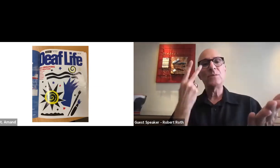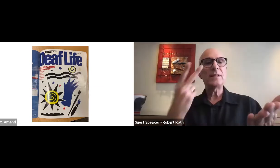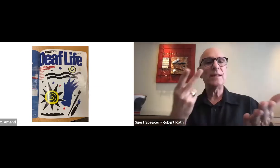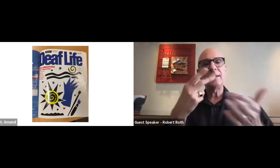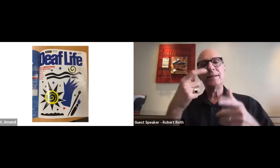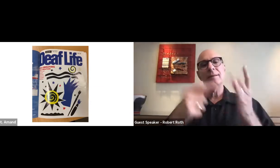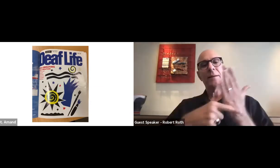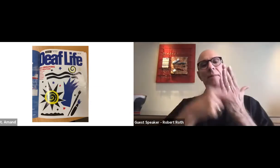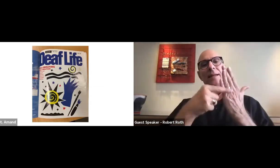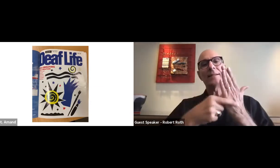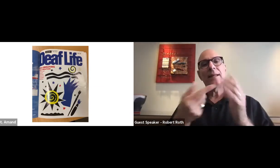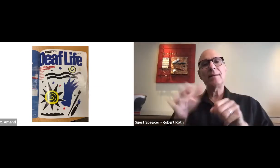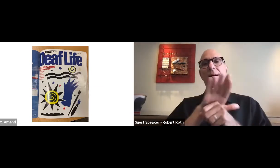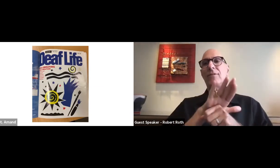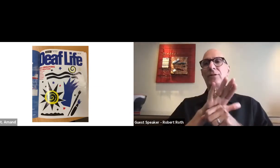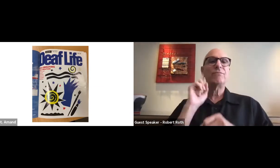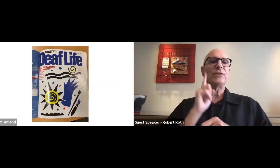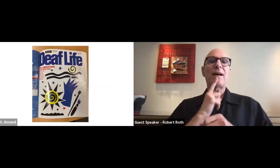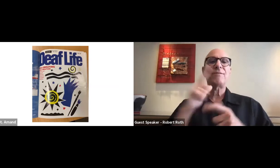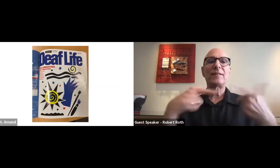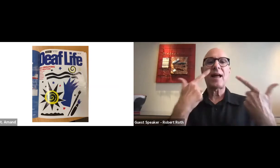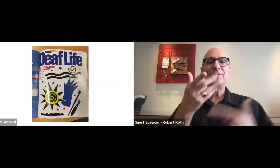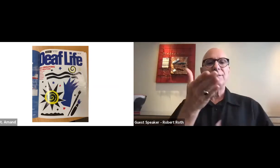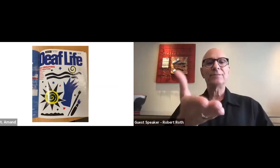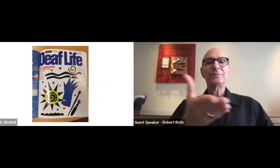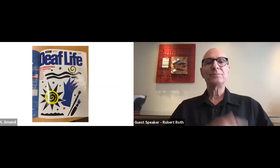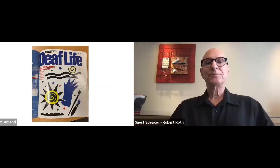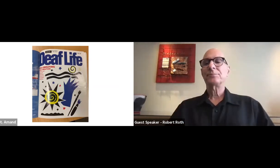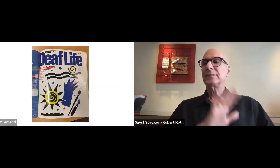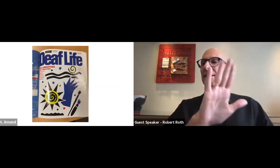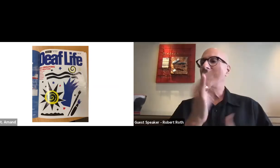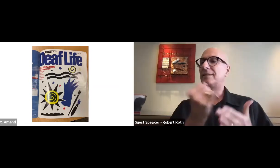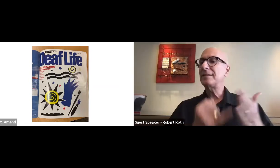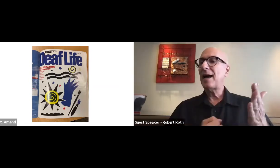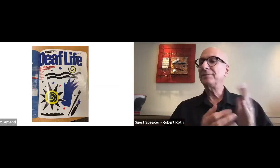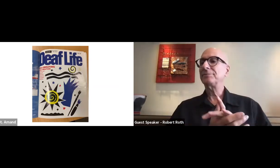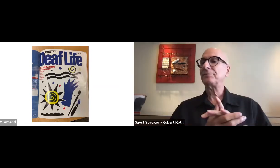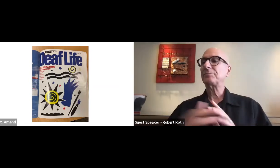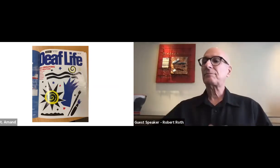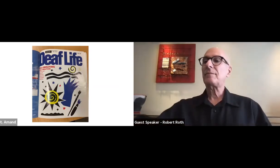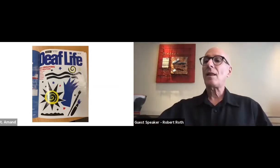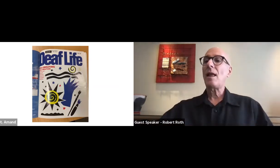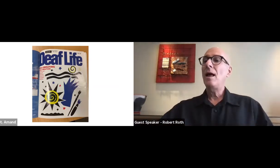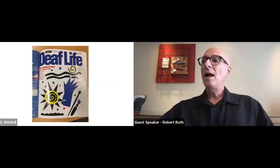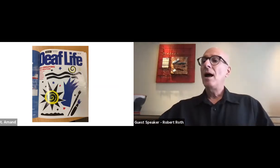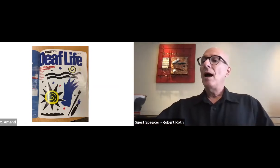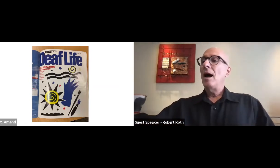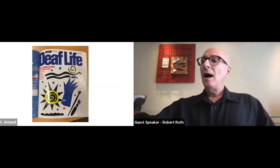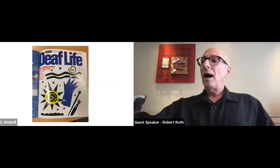and 1994, that whole time was a celebration, and he did magazine covers for "Deaf Life" magazine.